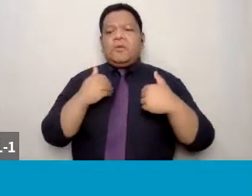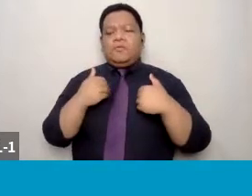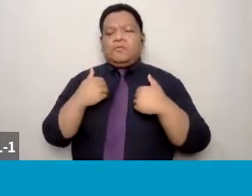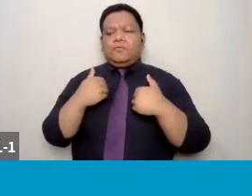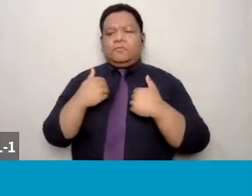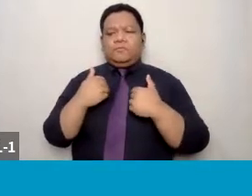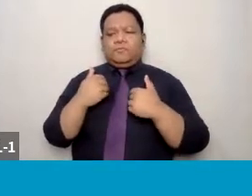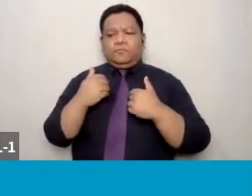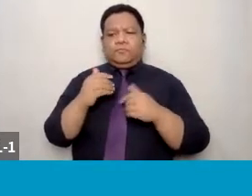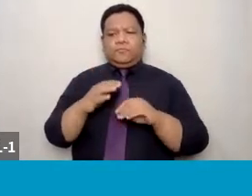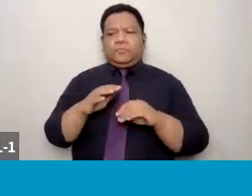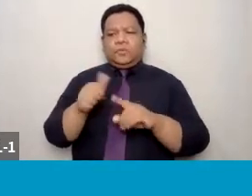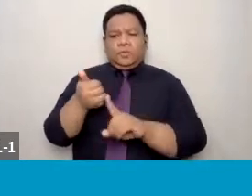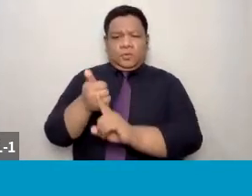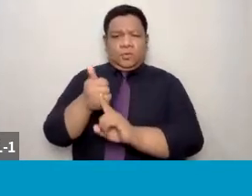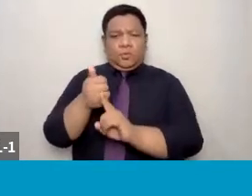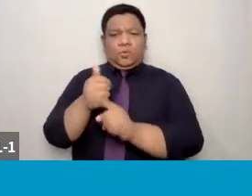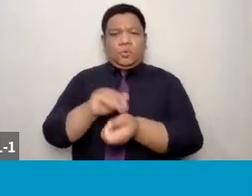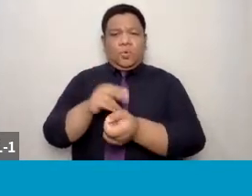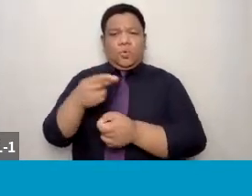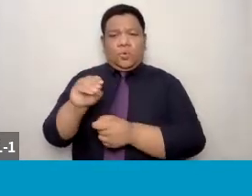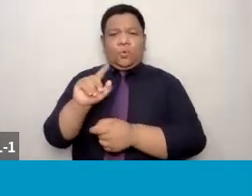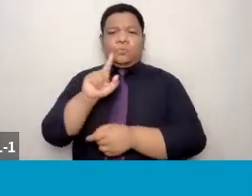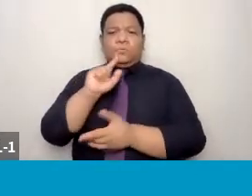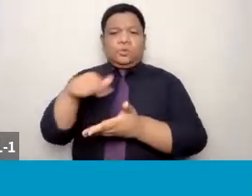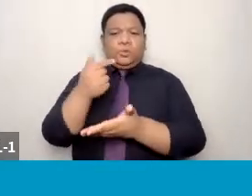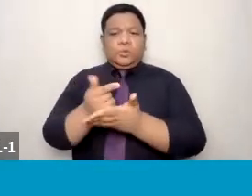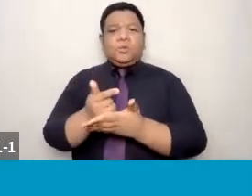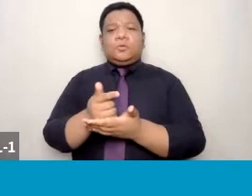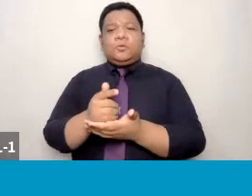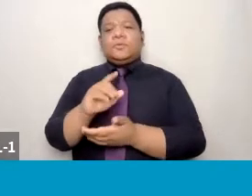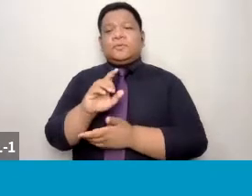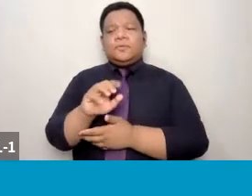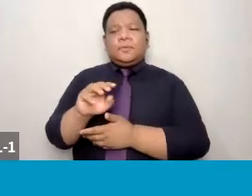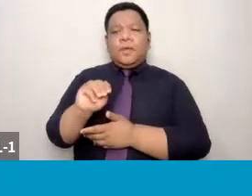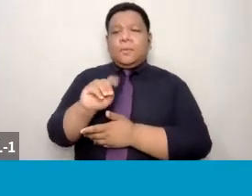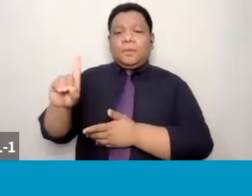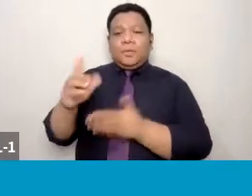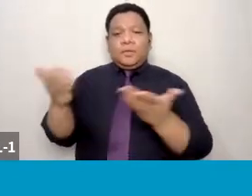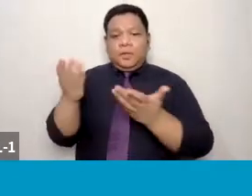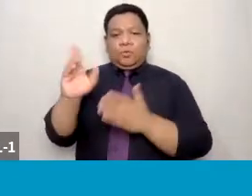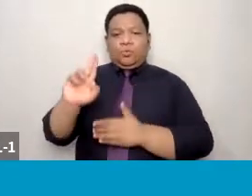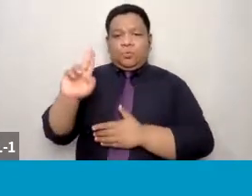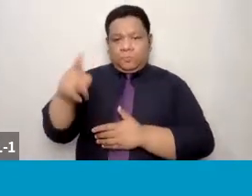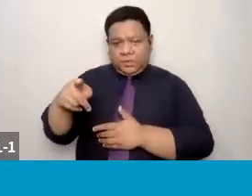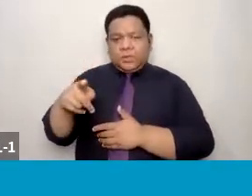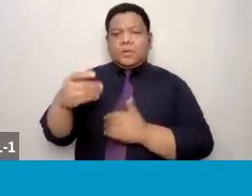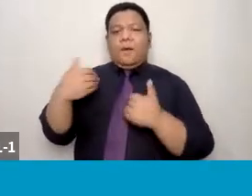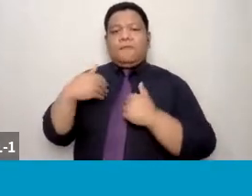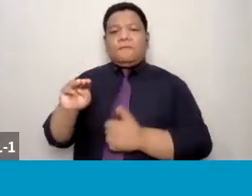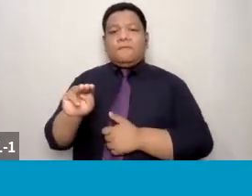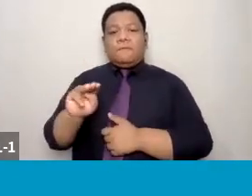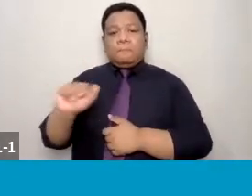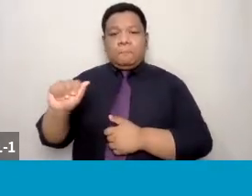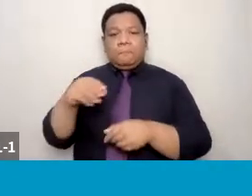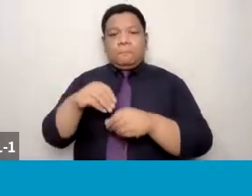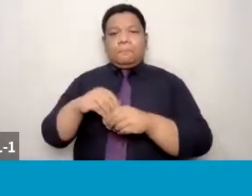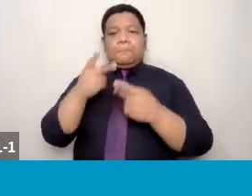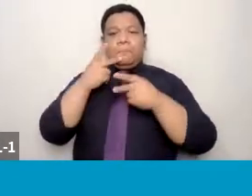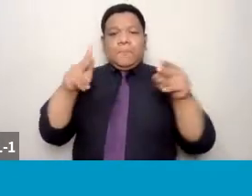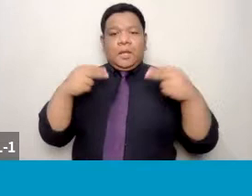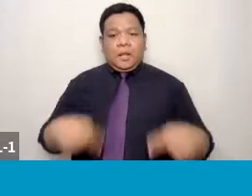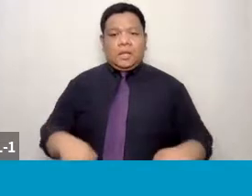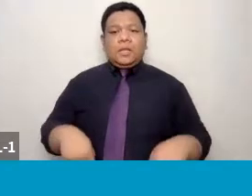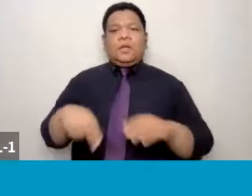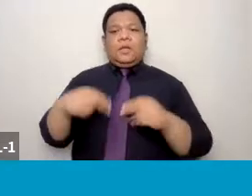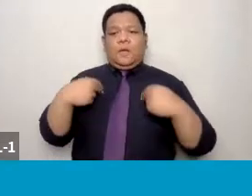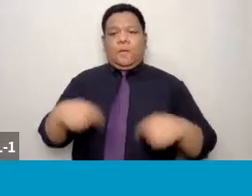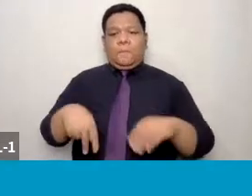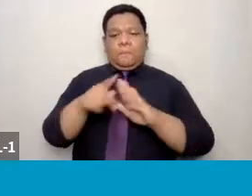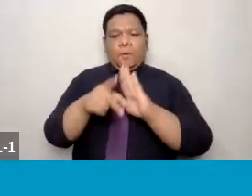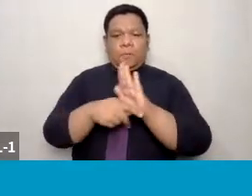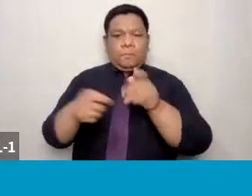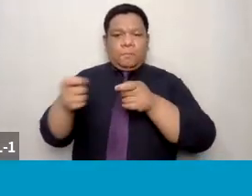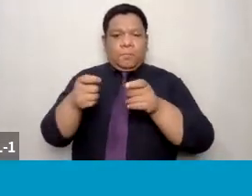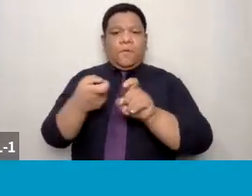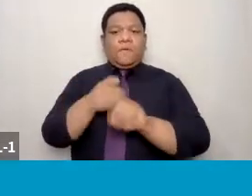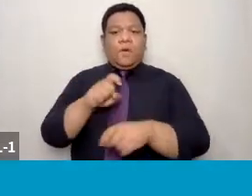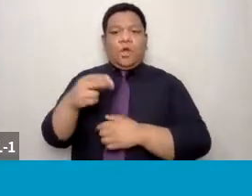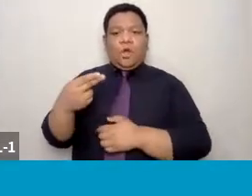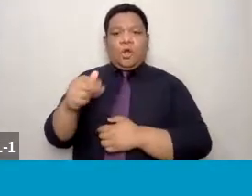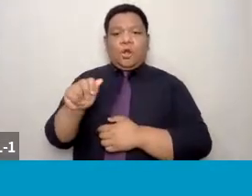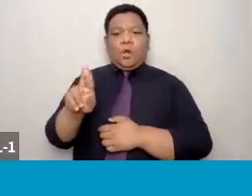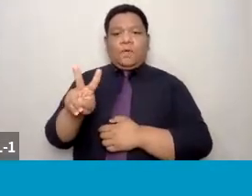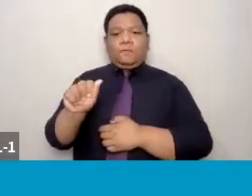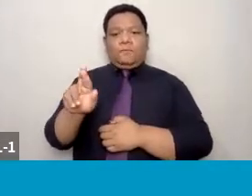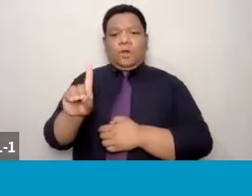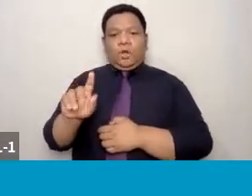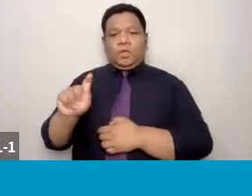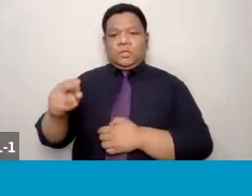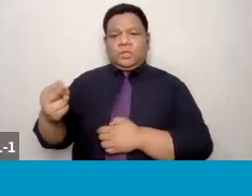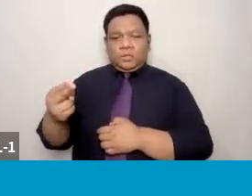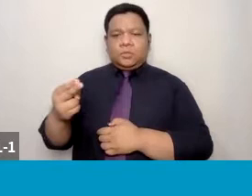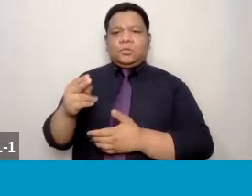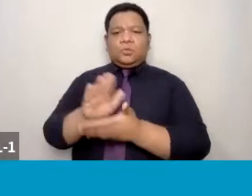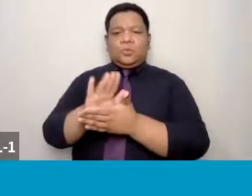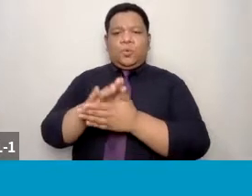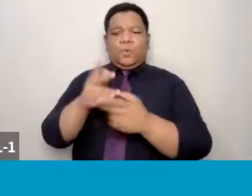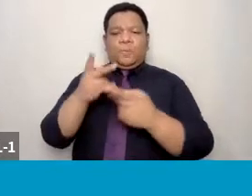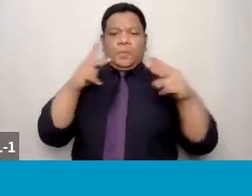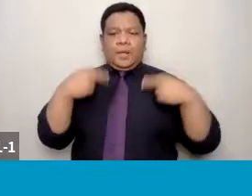Dr. Ho graduated as a medical doctor from the University of the Philippines and she has Masters in Public Health in Health Policy and Management in Harvard PH Chan School of Public Health as a Fulbright Scholar.